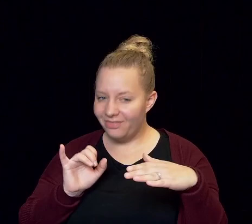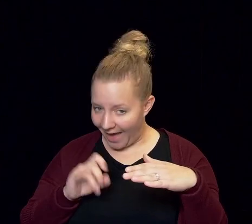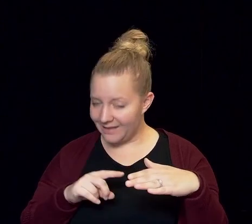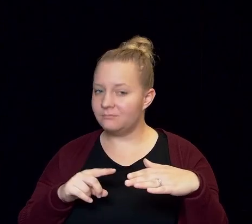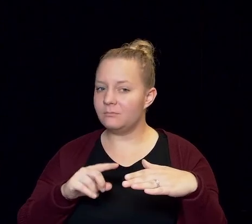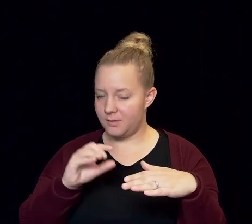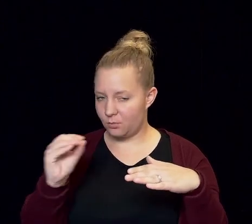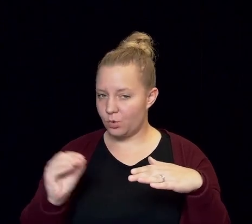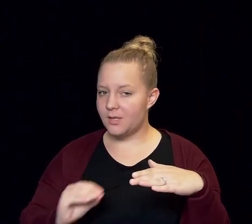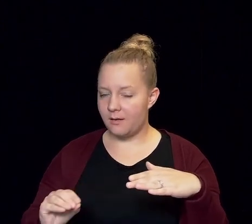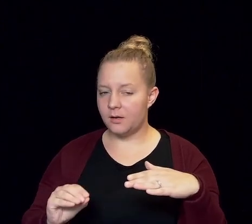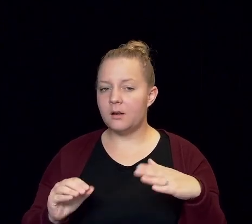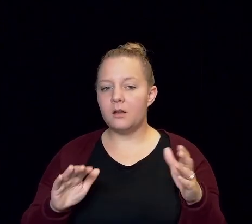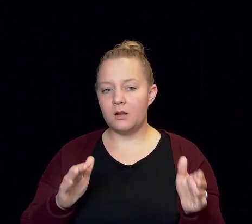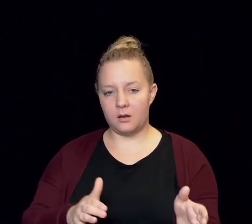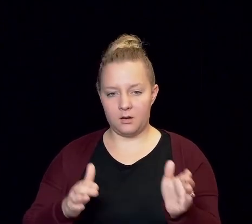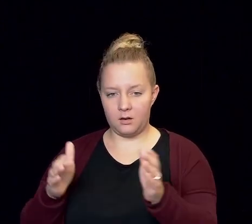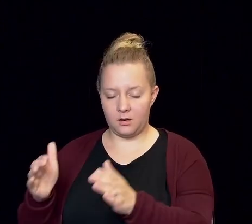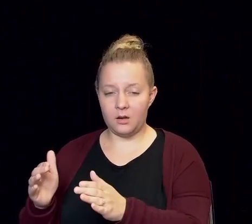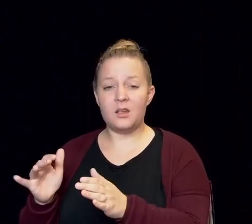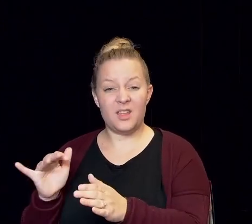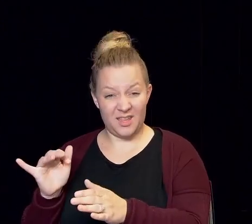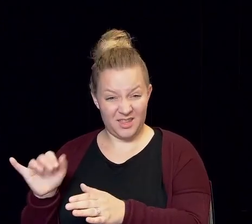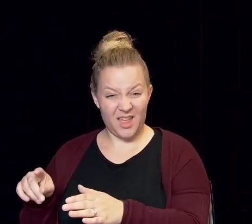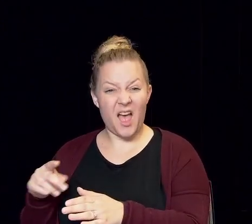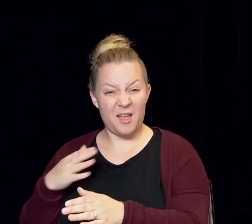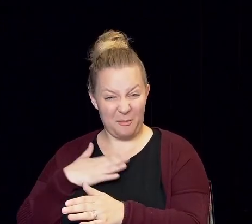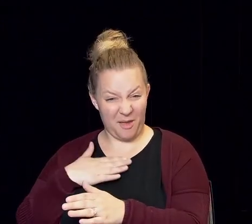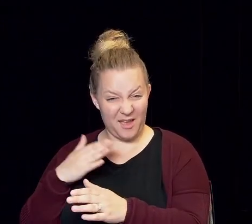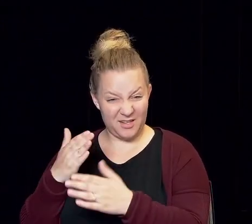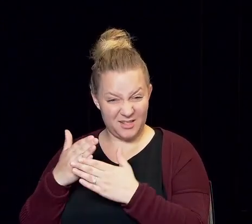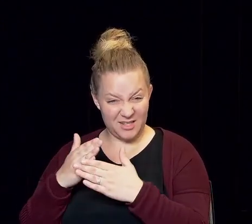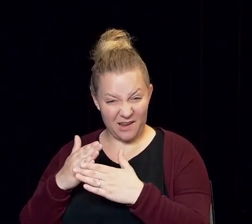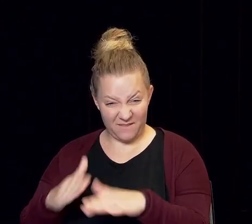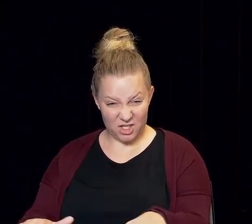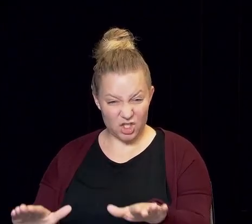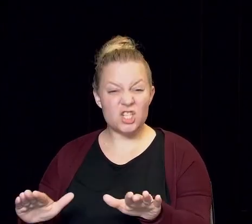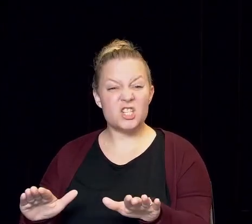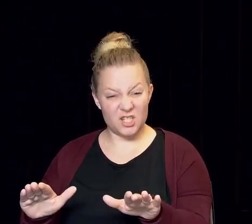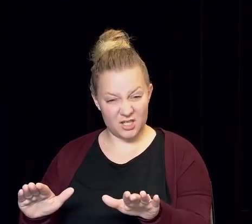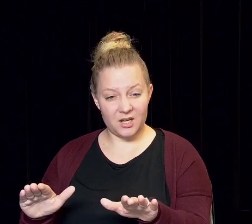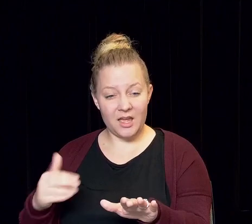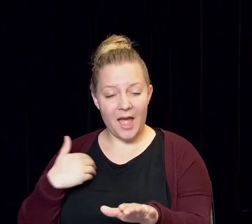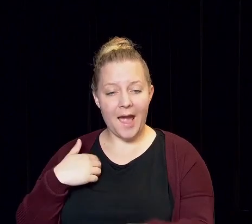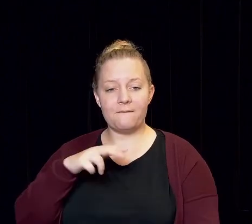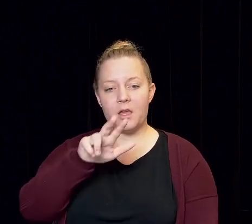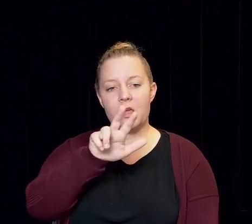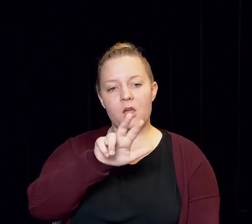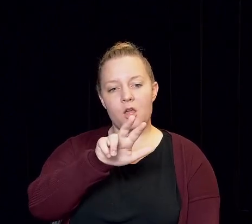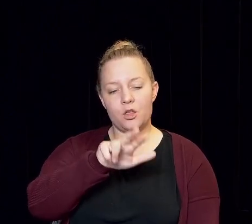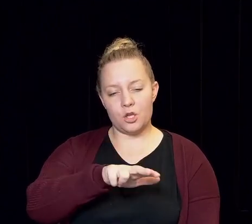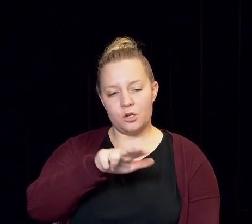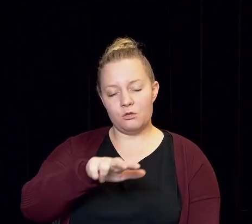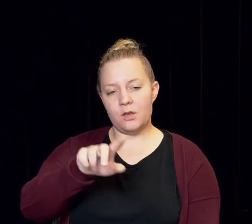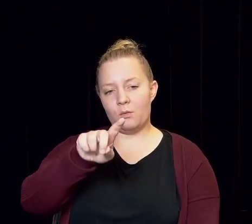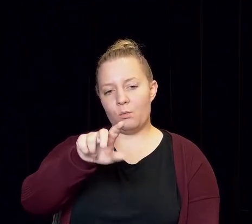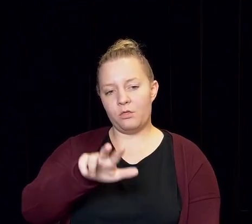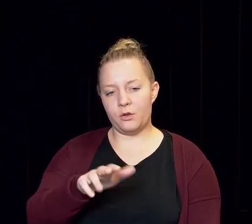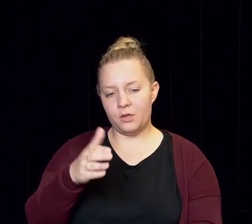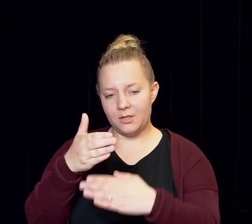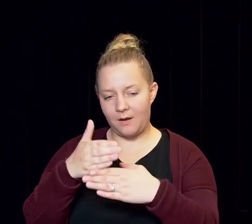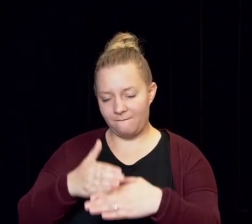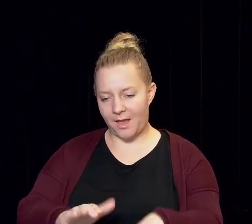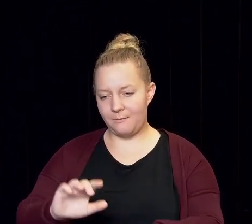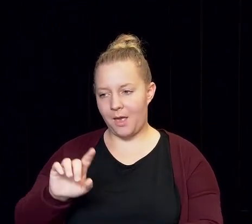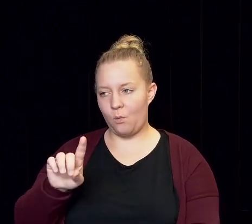So then, when I treat this as my division sign right here, I have 33 and 1/3 divided by 100